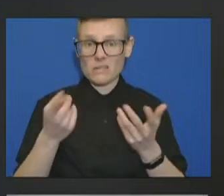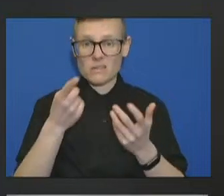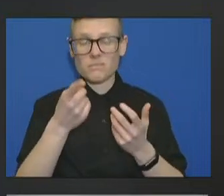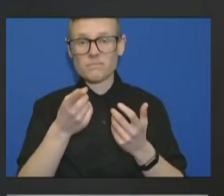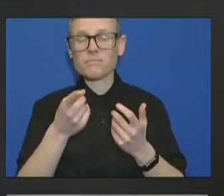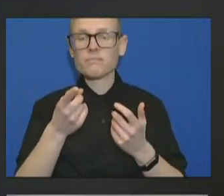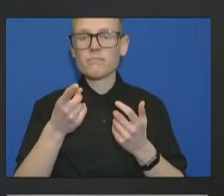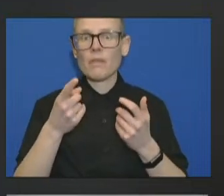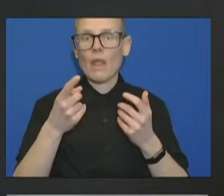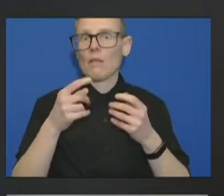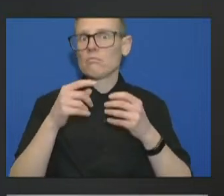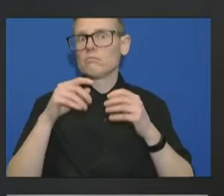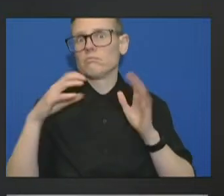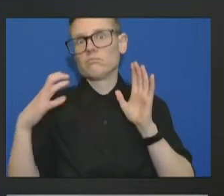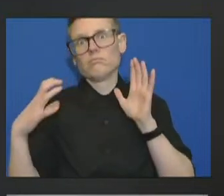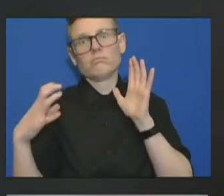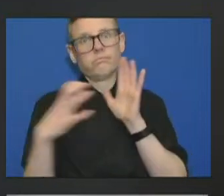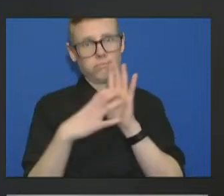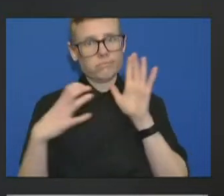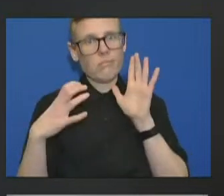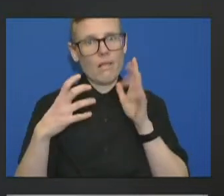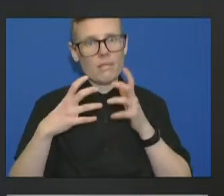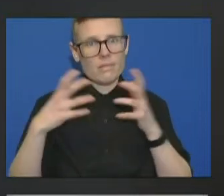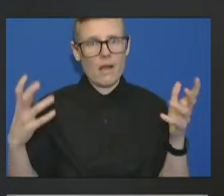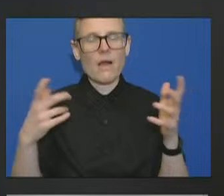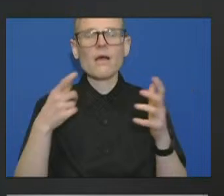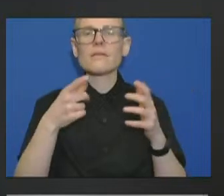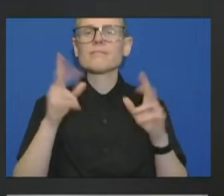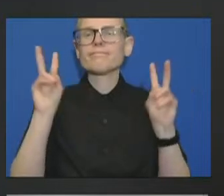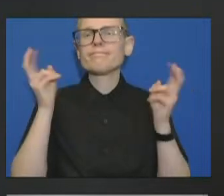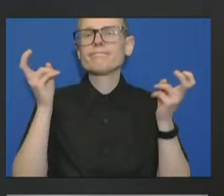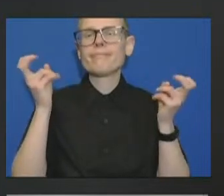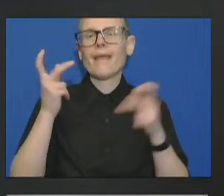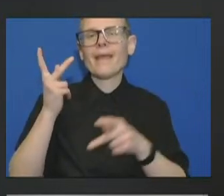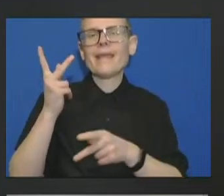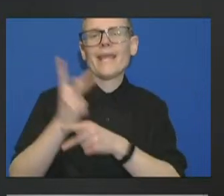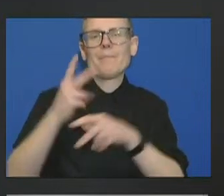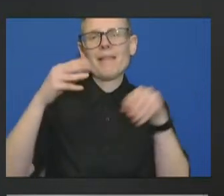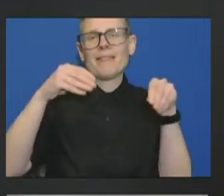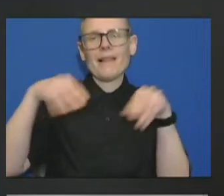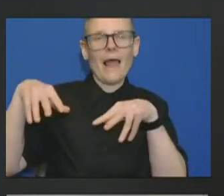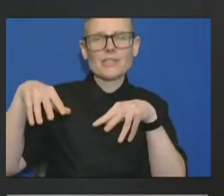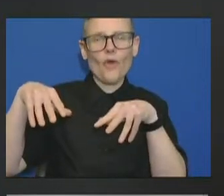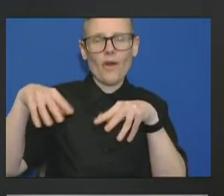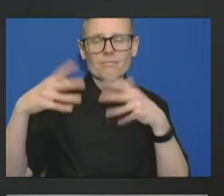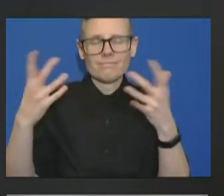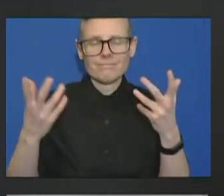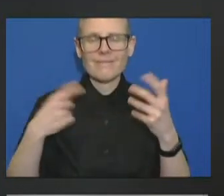slide please. The next section